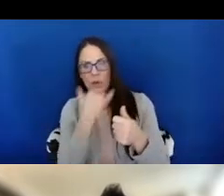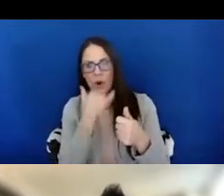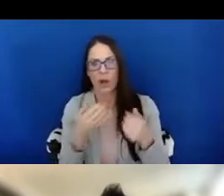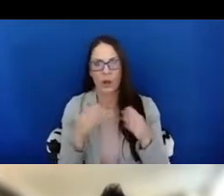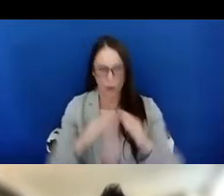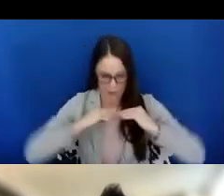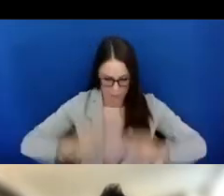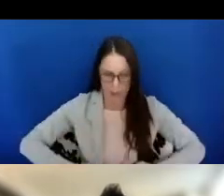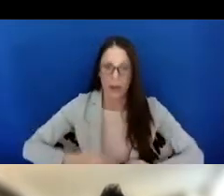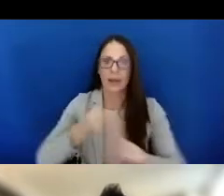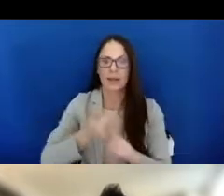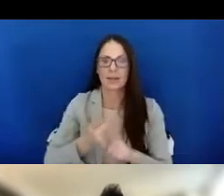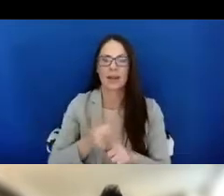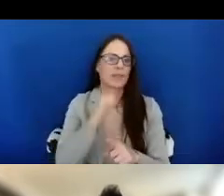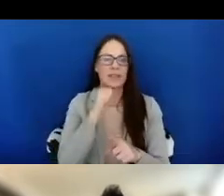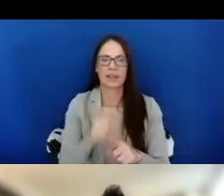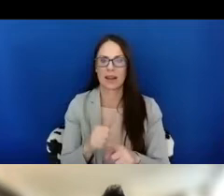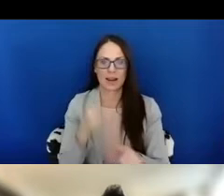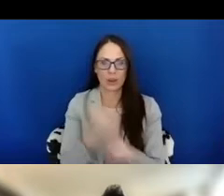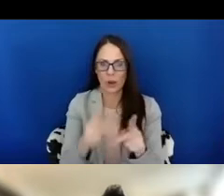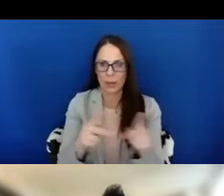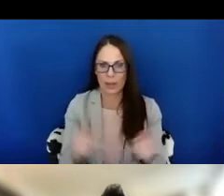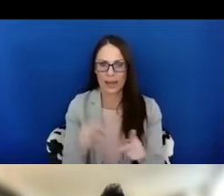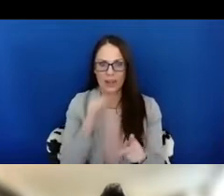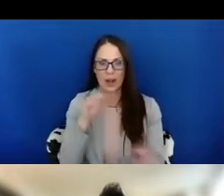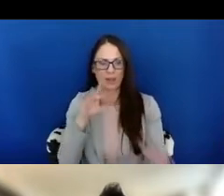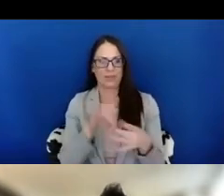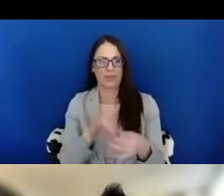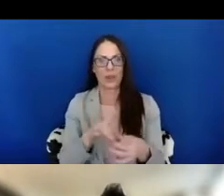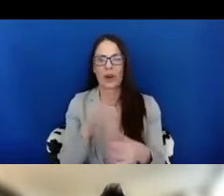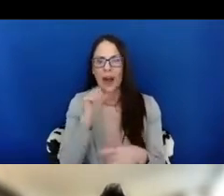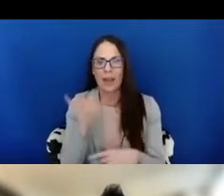15:30:06 out of place or not at home, or unlike other bodies whose repeated activities have